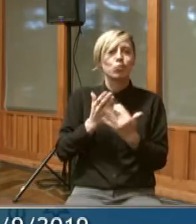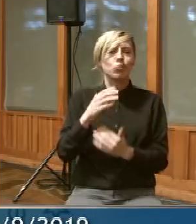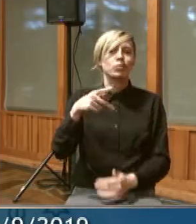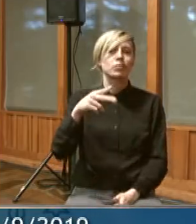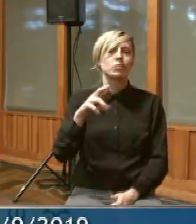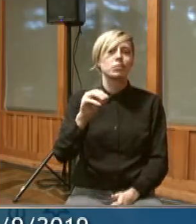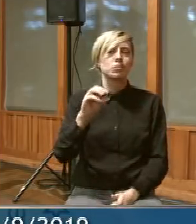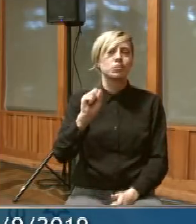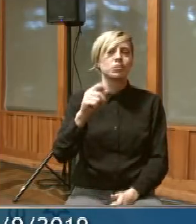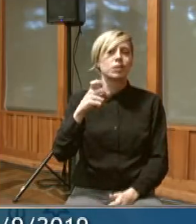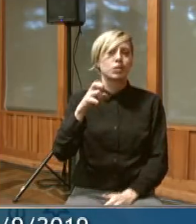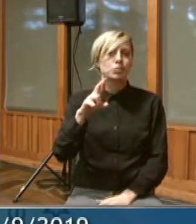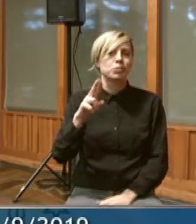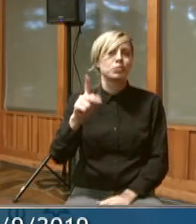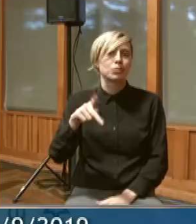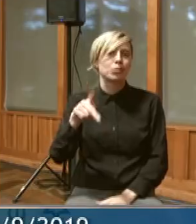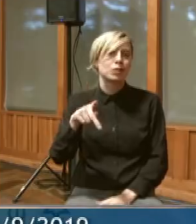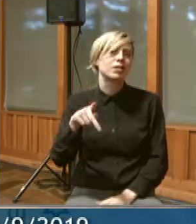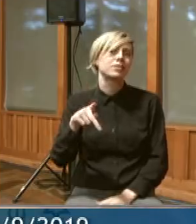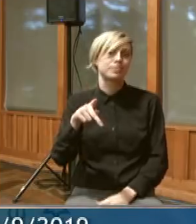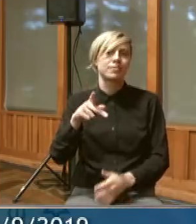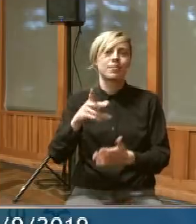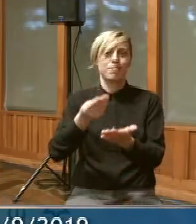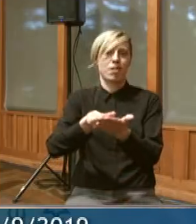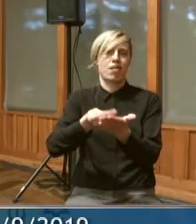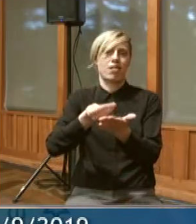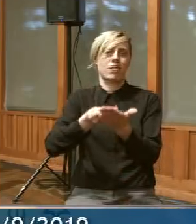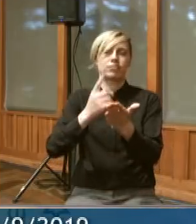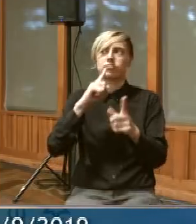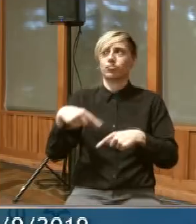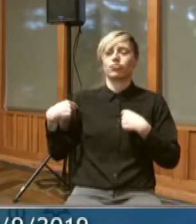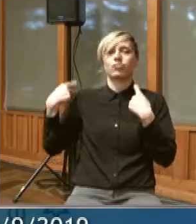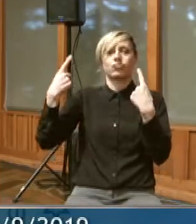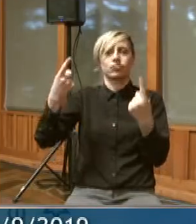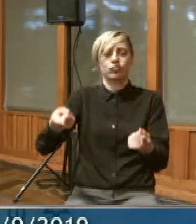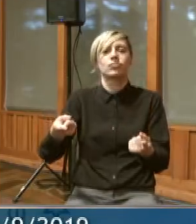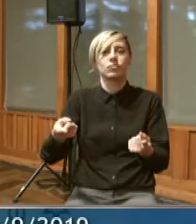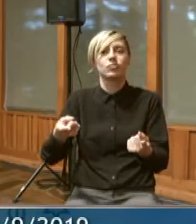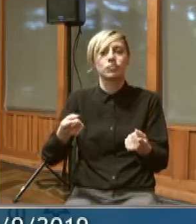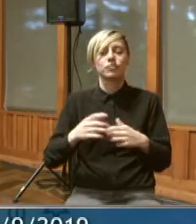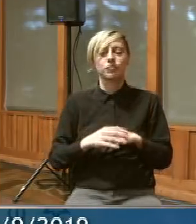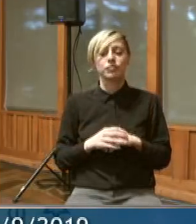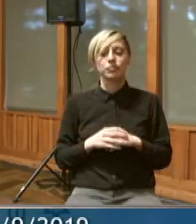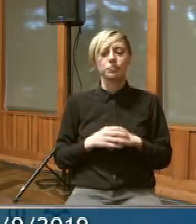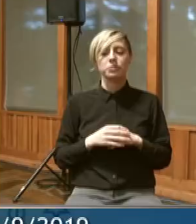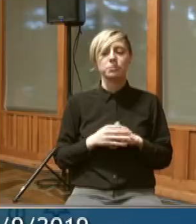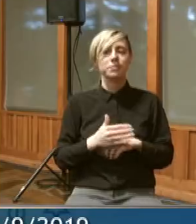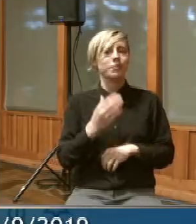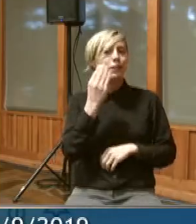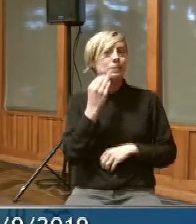AMAZING STORIES HOW THEY CHANGED THEIR LIVES OF MANY PEOPLE WITH THE SUPPORT OF PROSPER PORTLAND